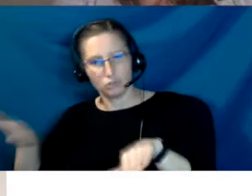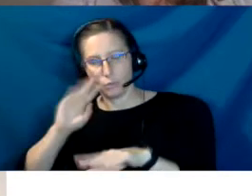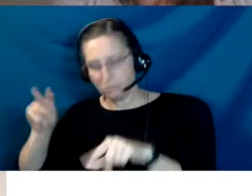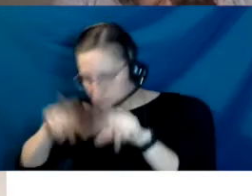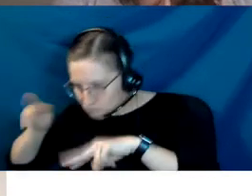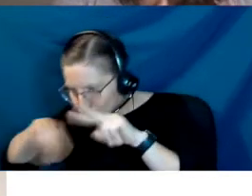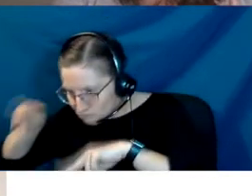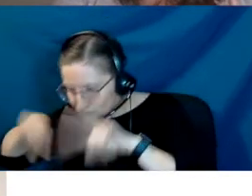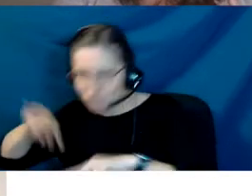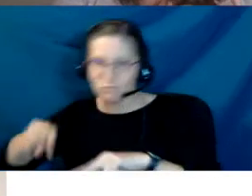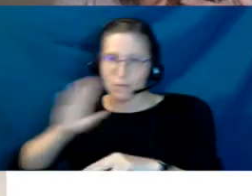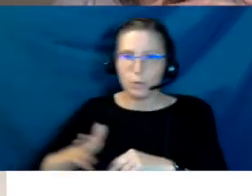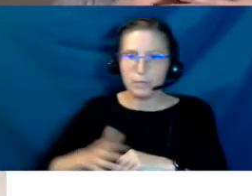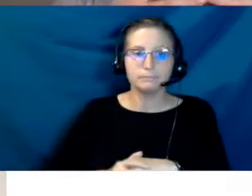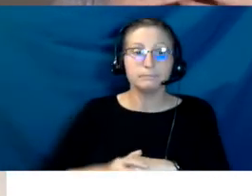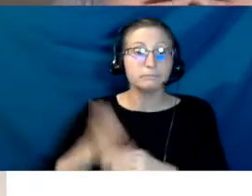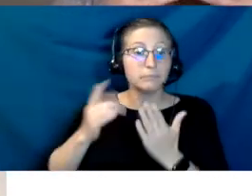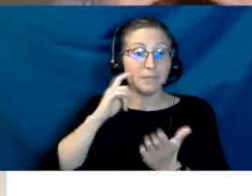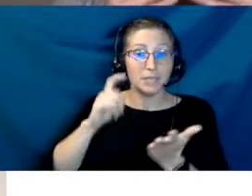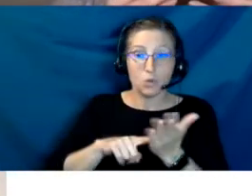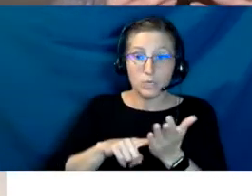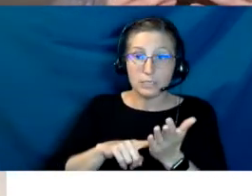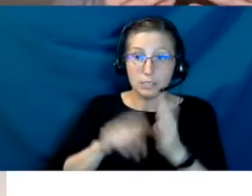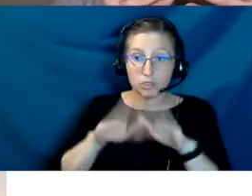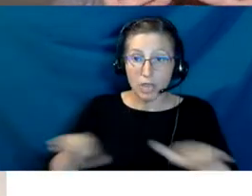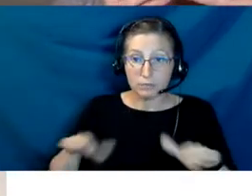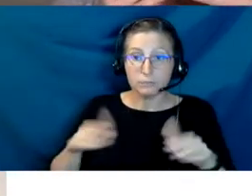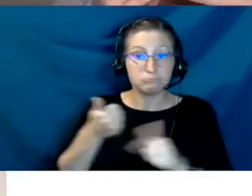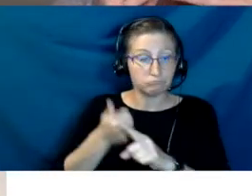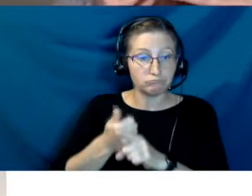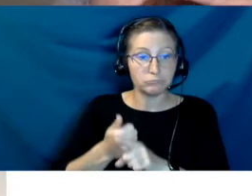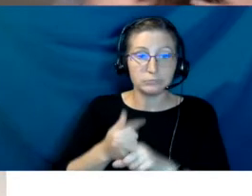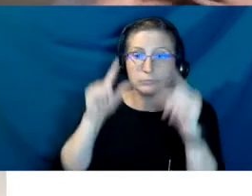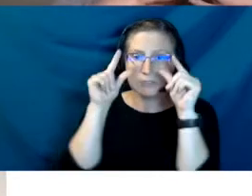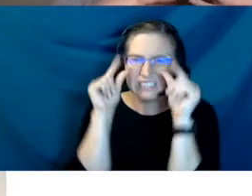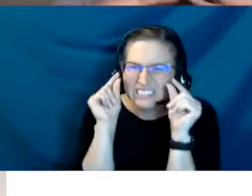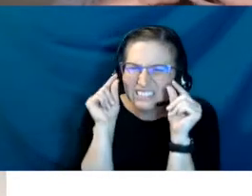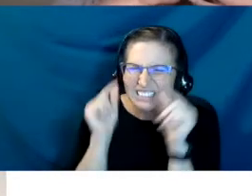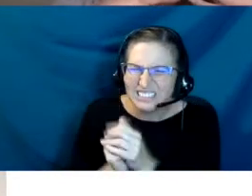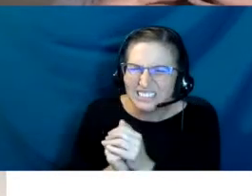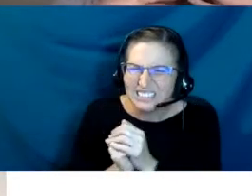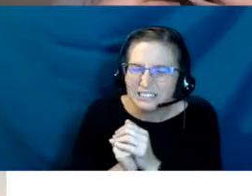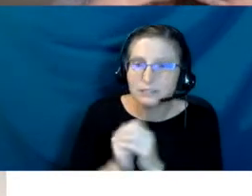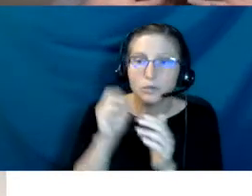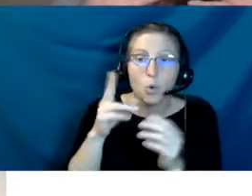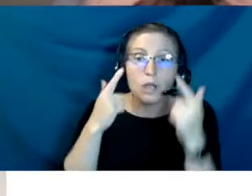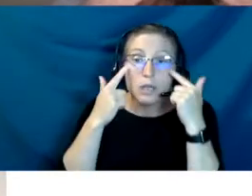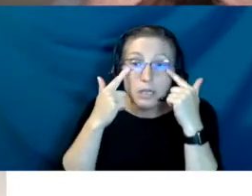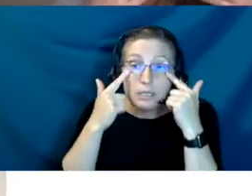You might notice a child is squinting or their eyes are tearing, or they're frequently closing